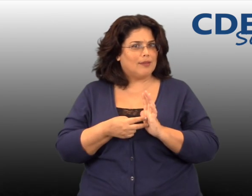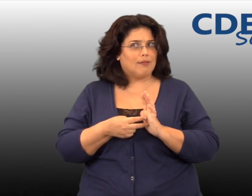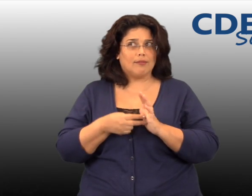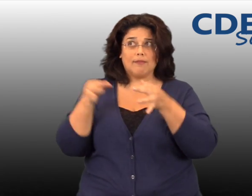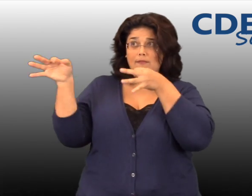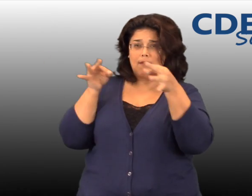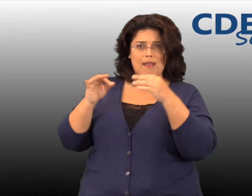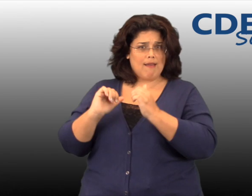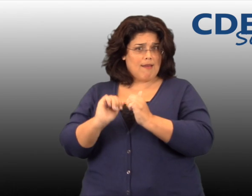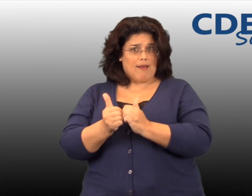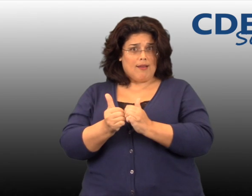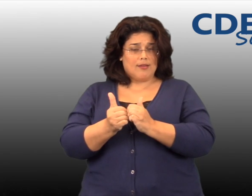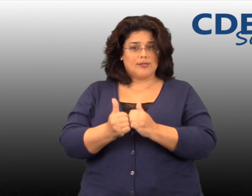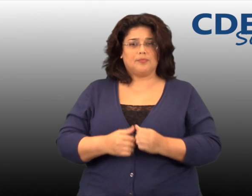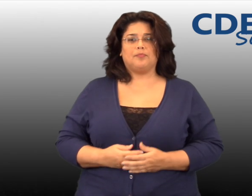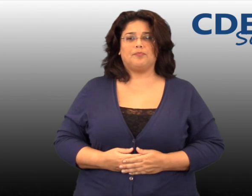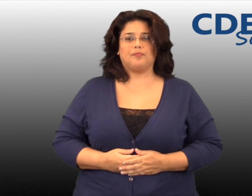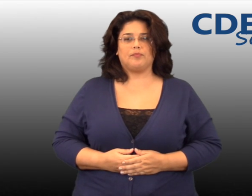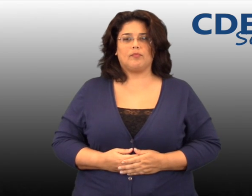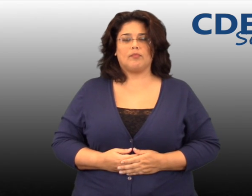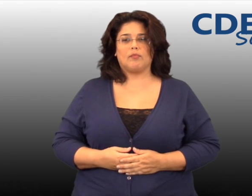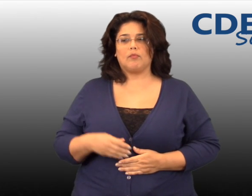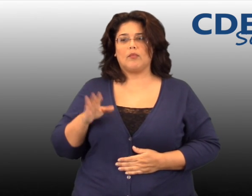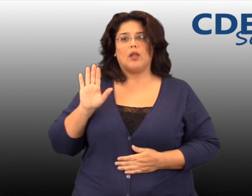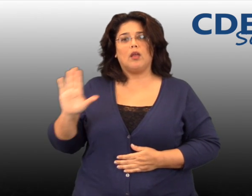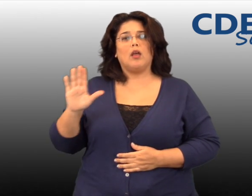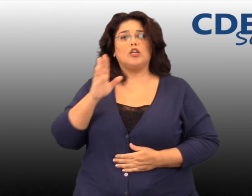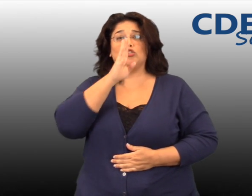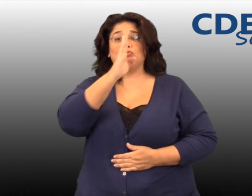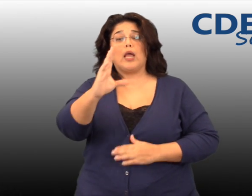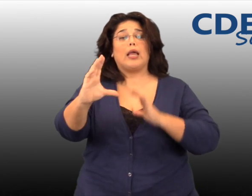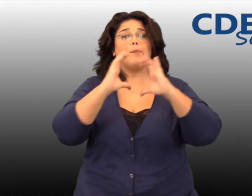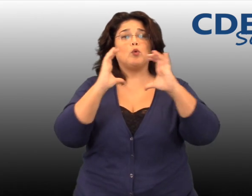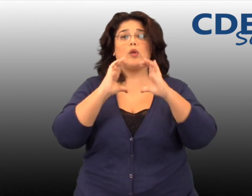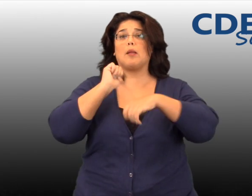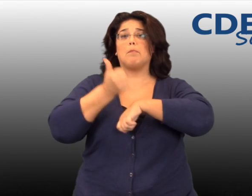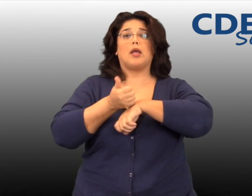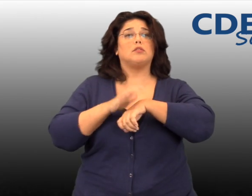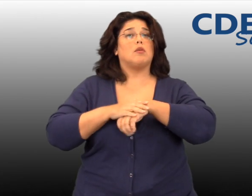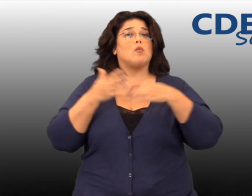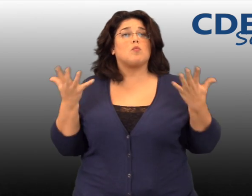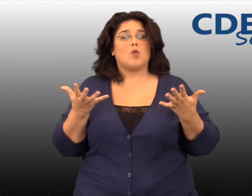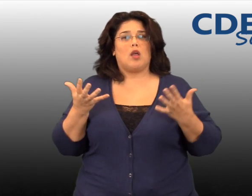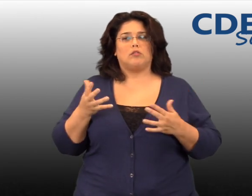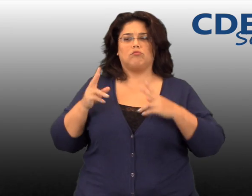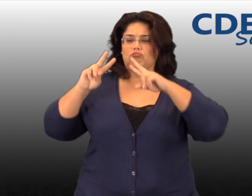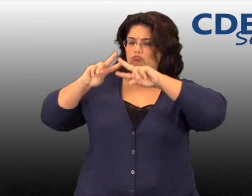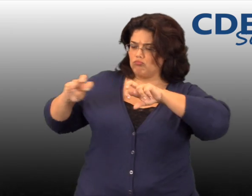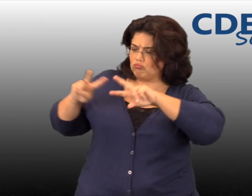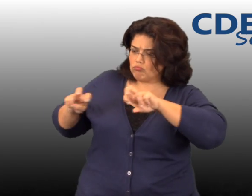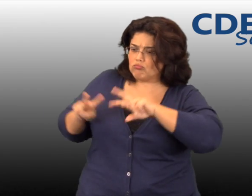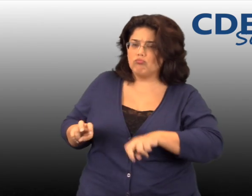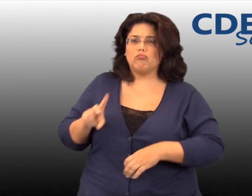What does this mean? How is that defined? This should be based on current assessment,